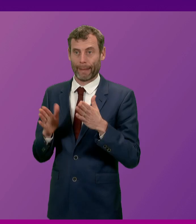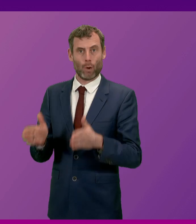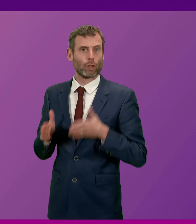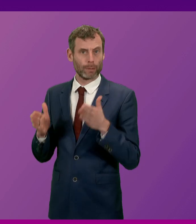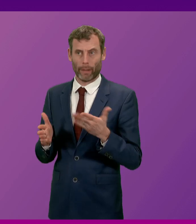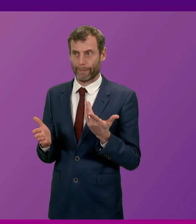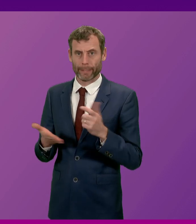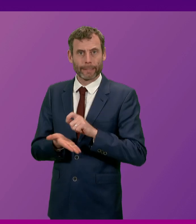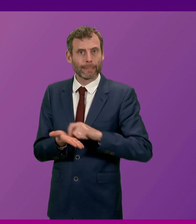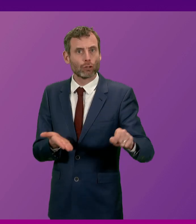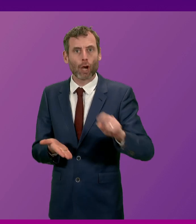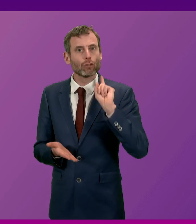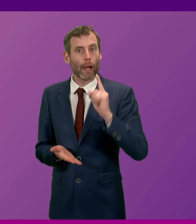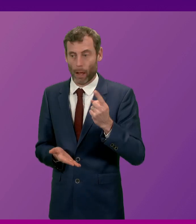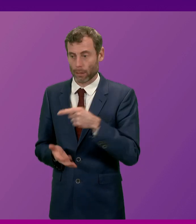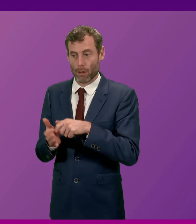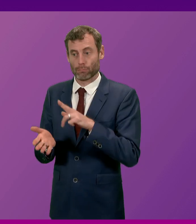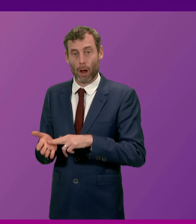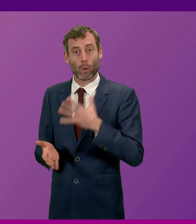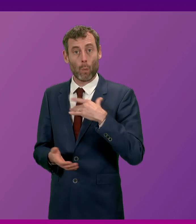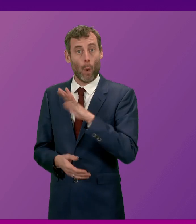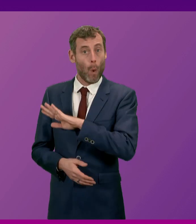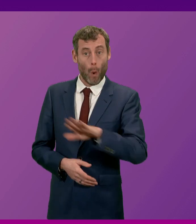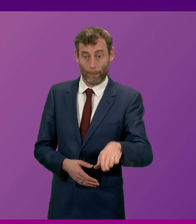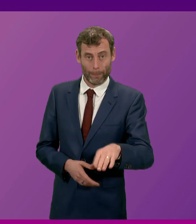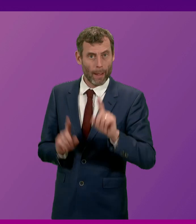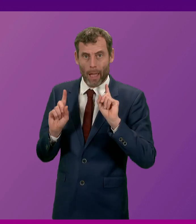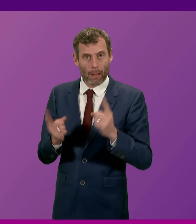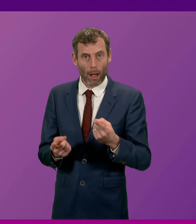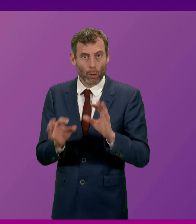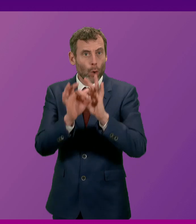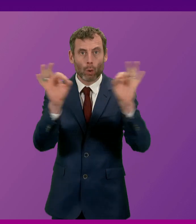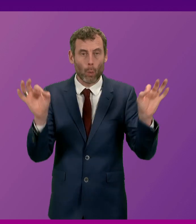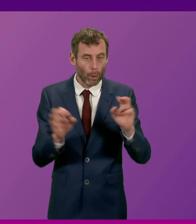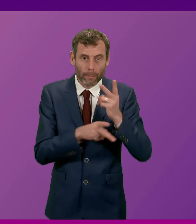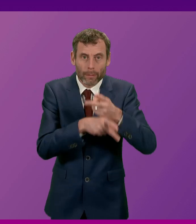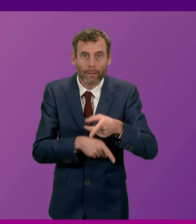Brian cannot go home and nowhere can be found for him to live. His landlord, Wheatley housing association, has said that it does not have the money